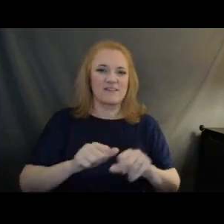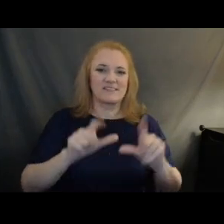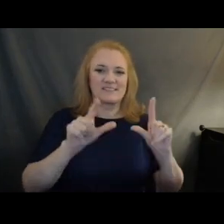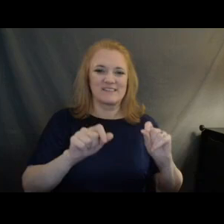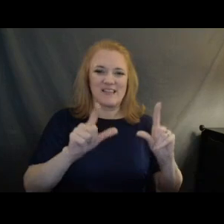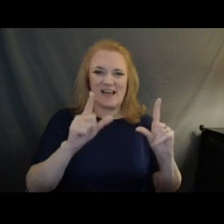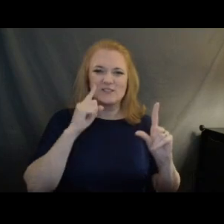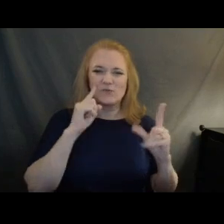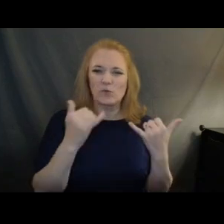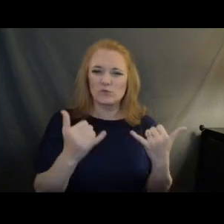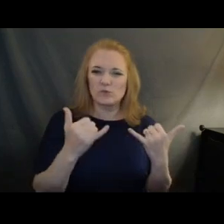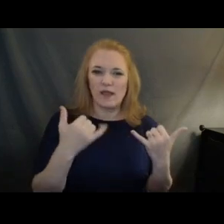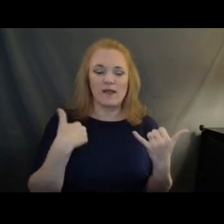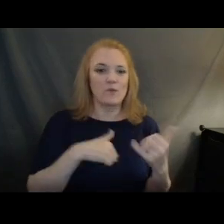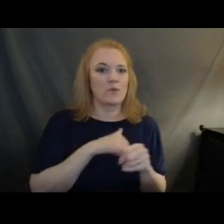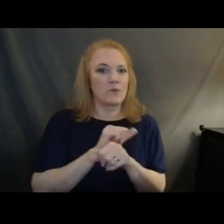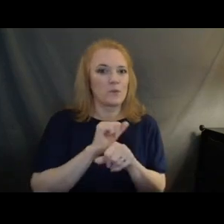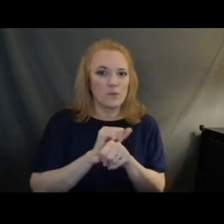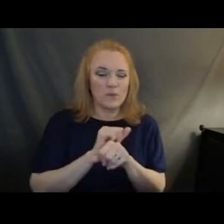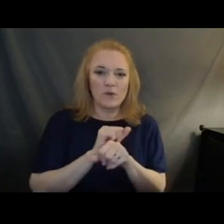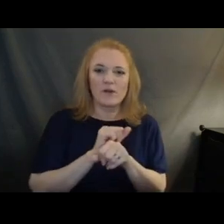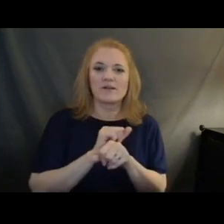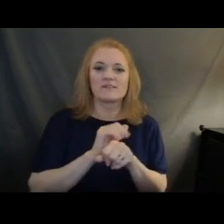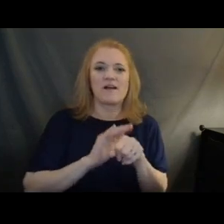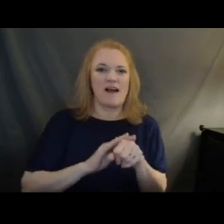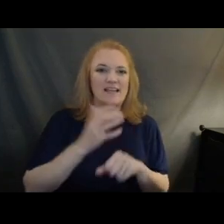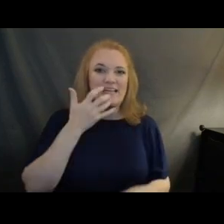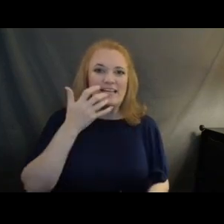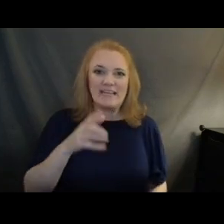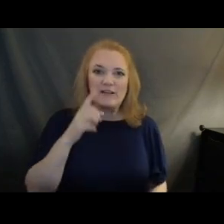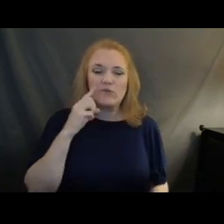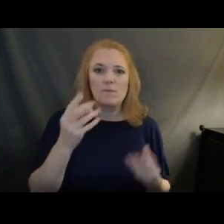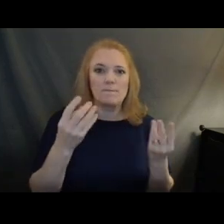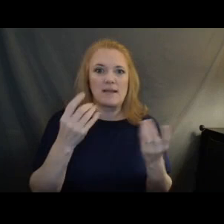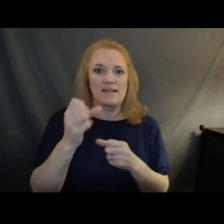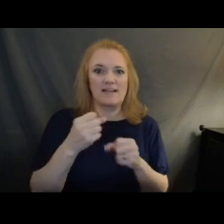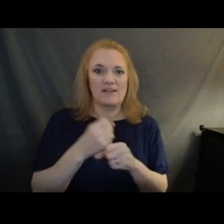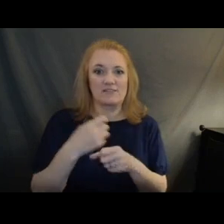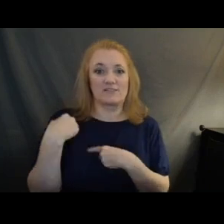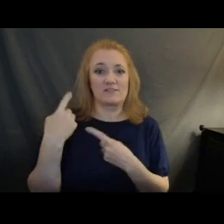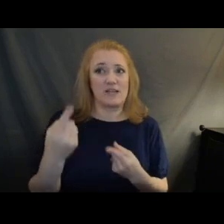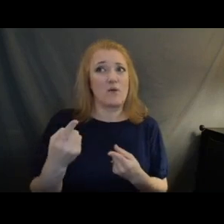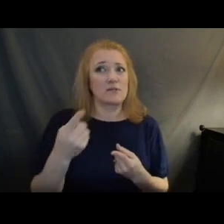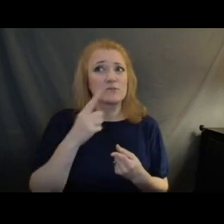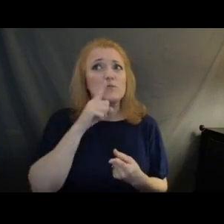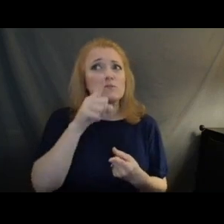know we've worked a lot on heat over the last few years, it's a big deal and we see that in some of